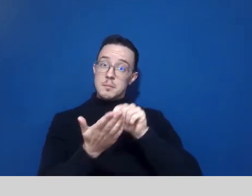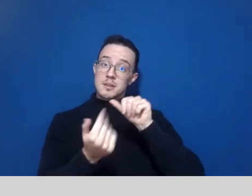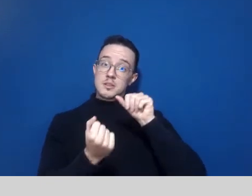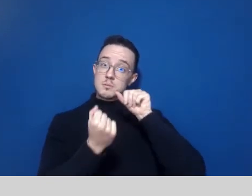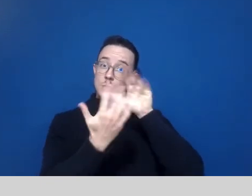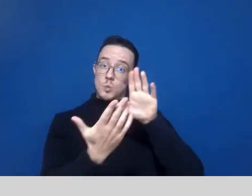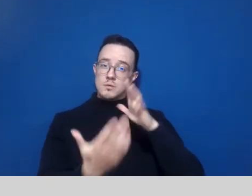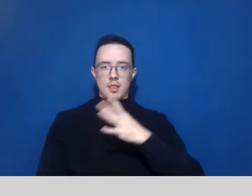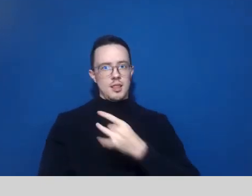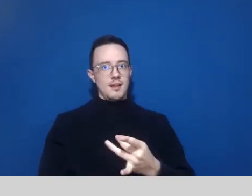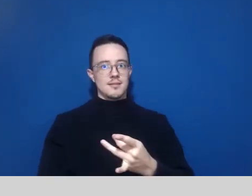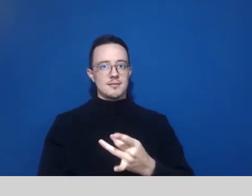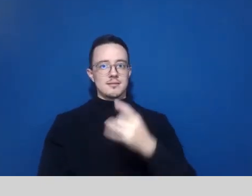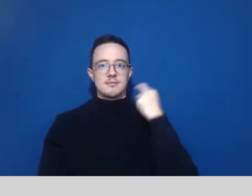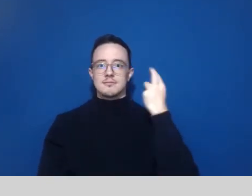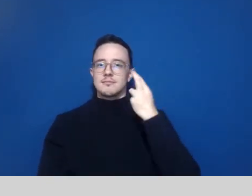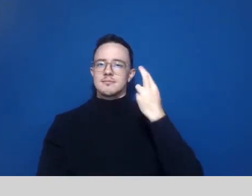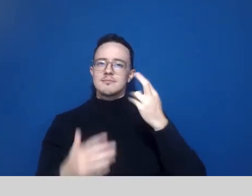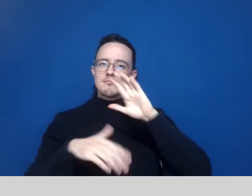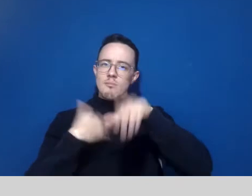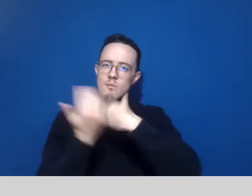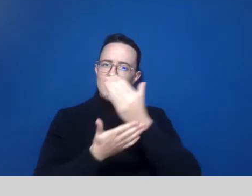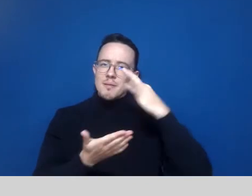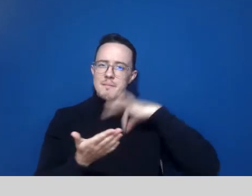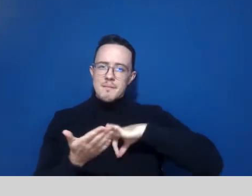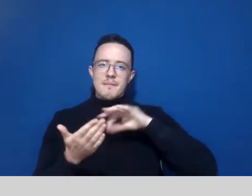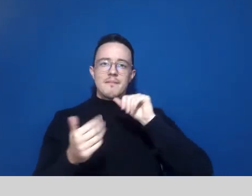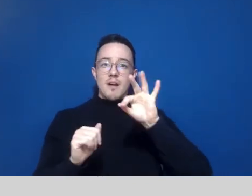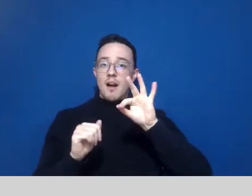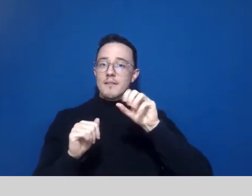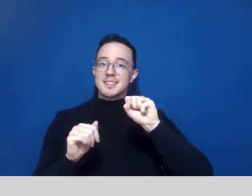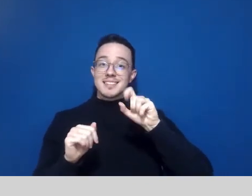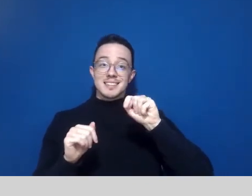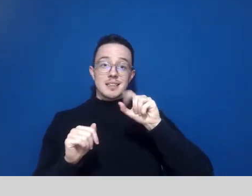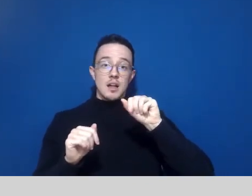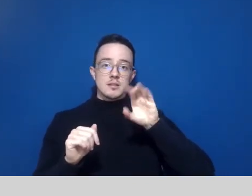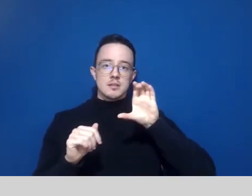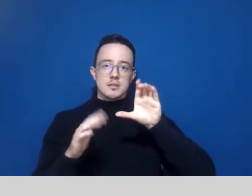of publishing websites because it's kind of gives you all of the benefits of static publishing